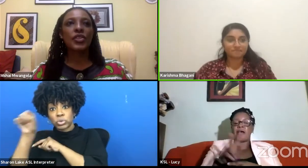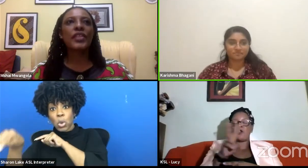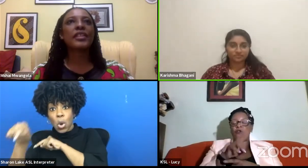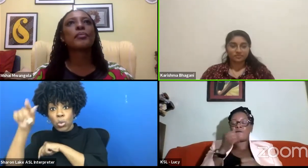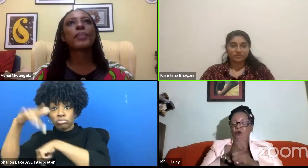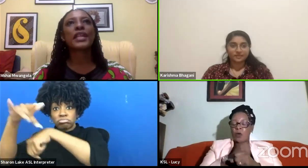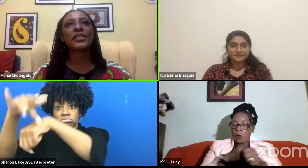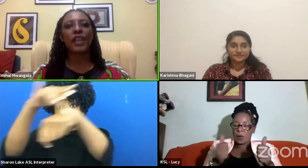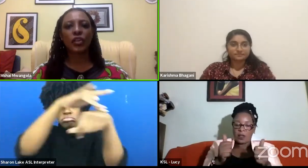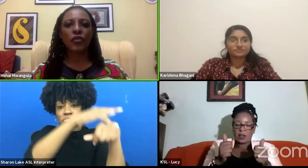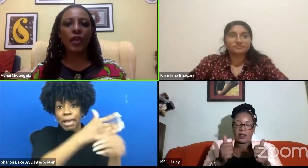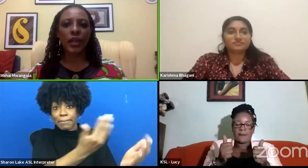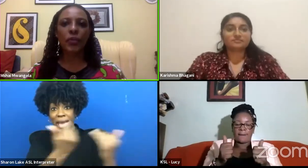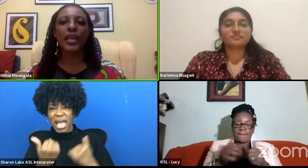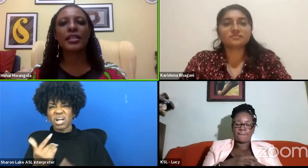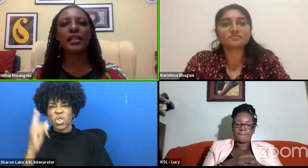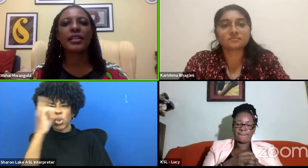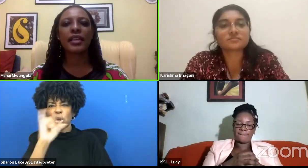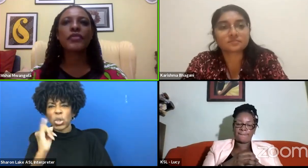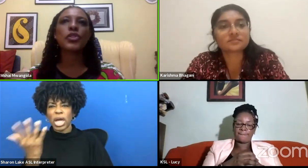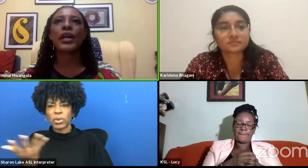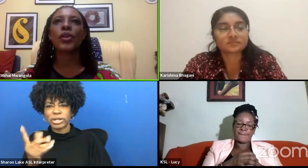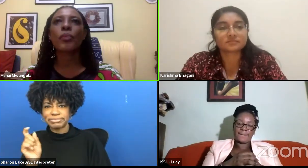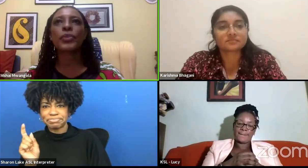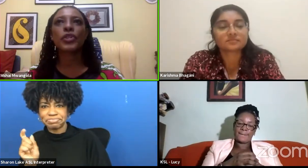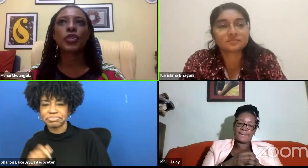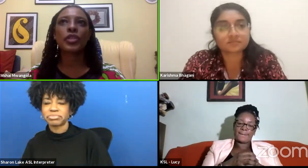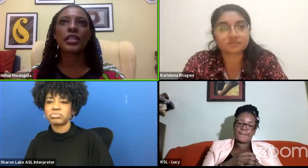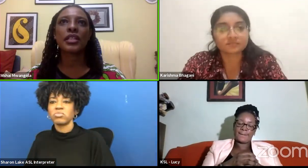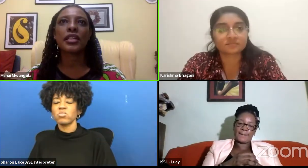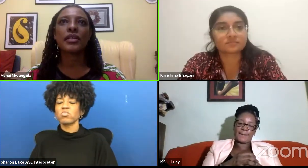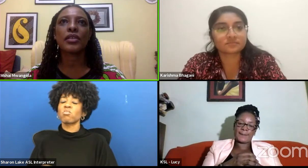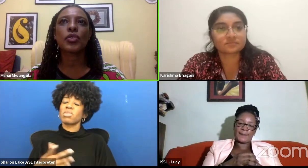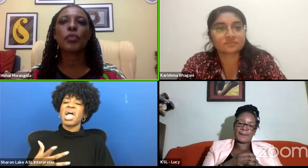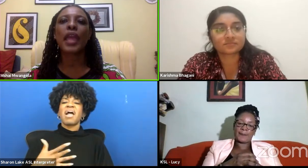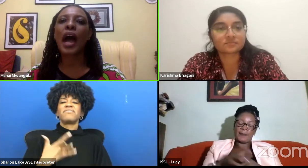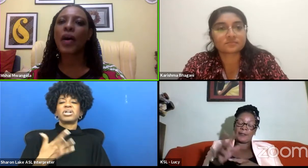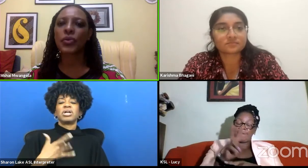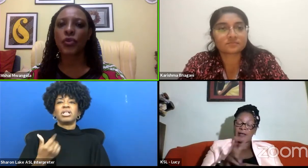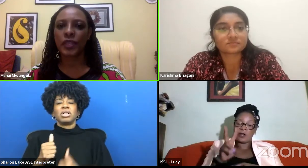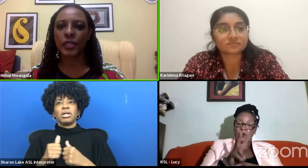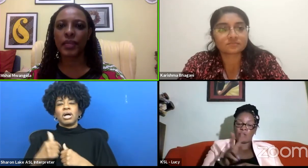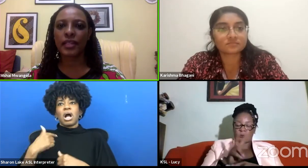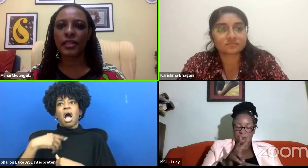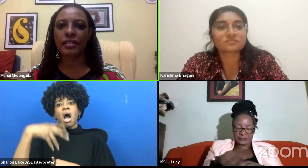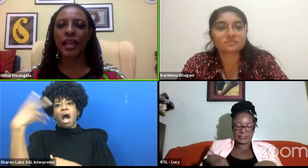So I think the biggest value of going away is it gives you an opportunity to be out of the space